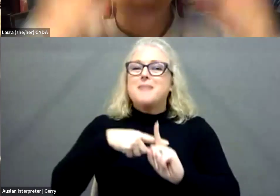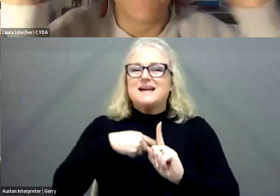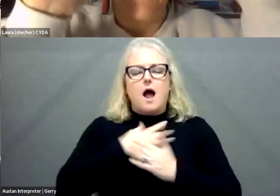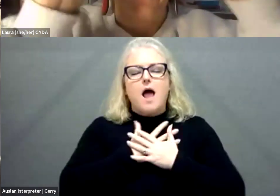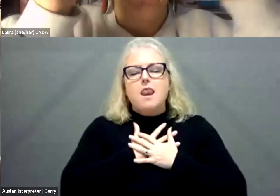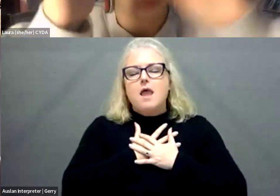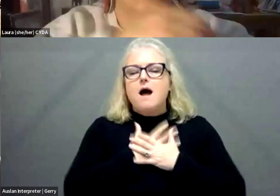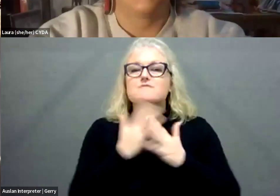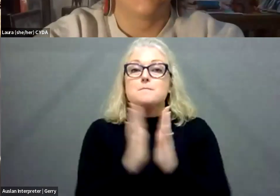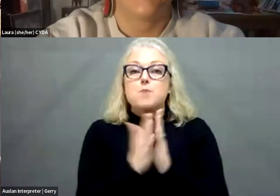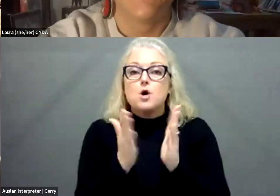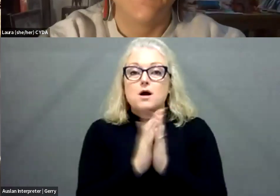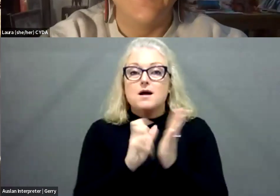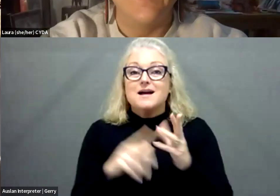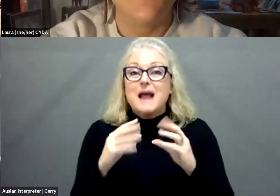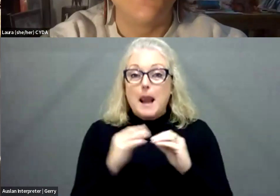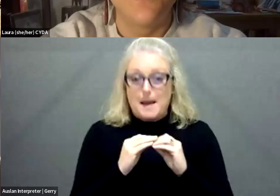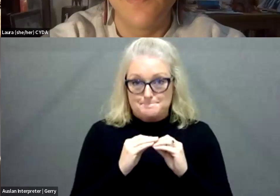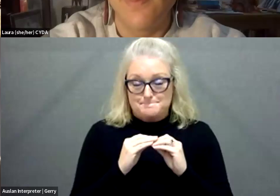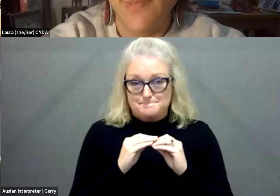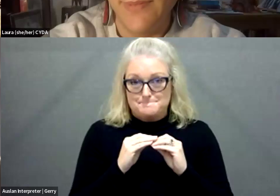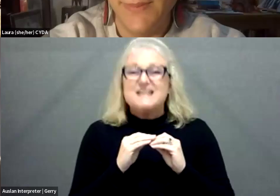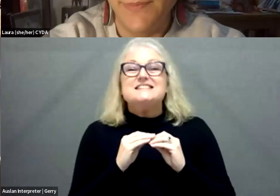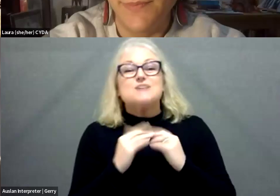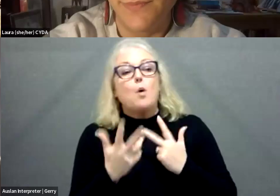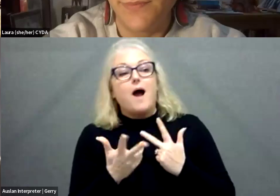I love reading books and having other people reading books and we talk about the book. I